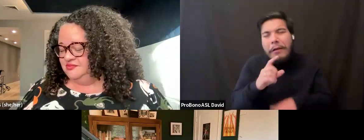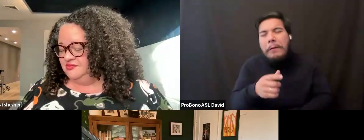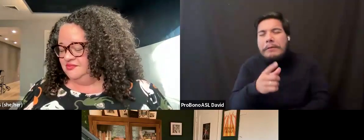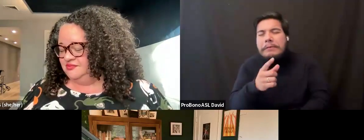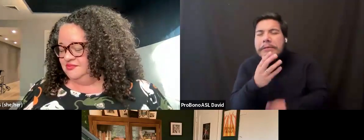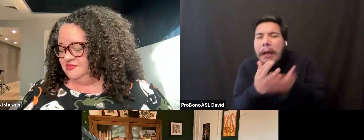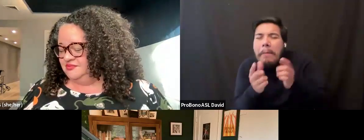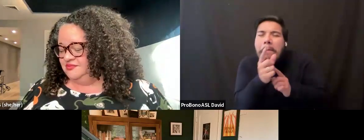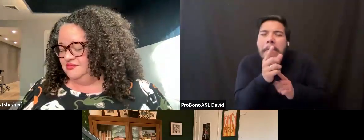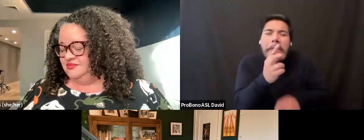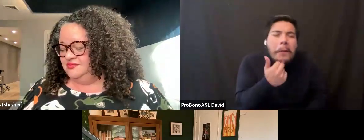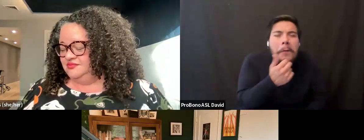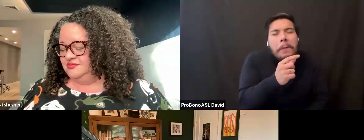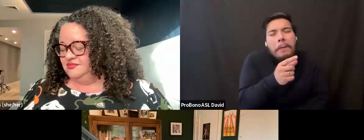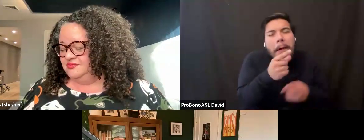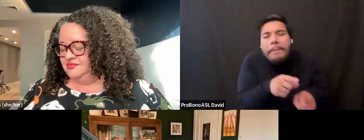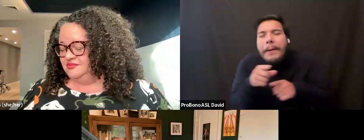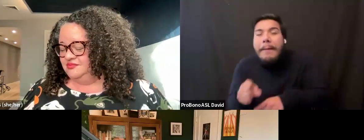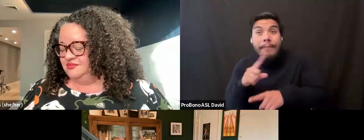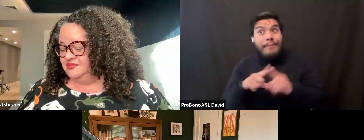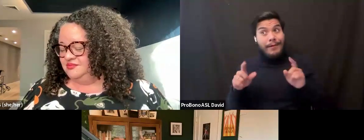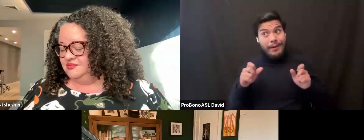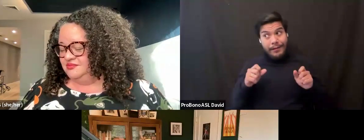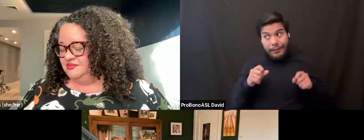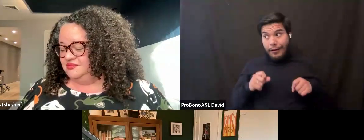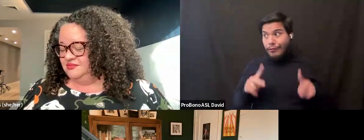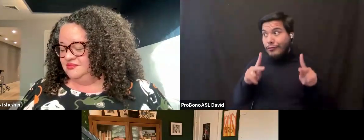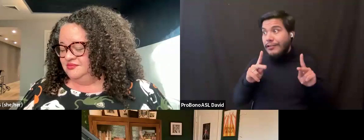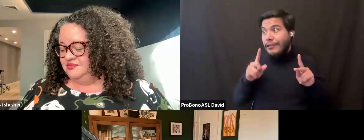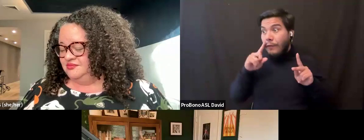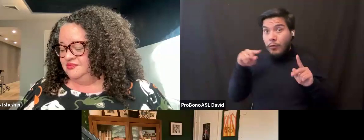but the opportunity to do that and to work with someone who